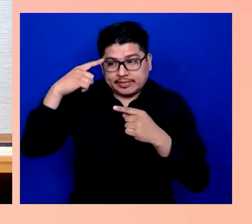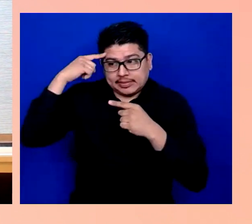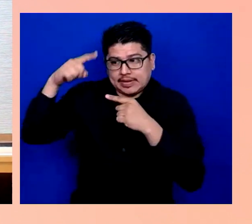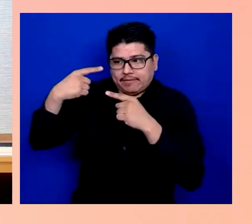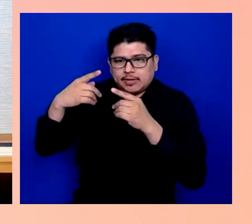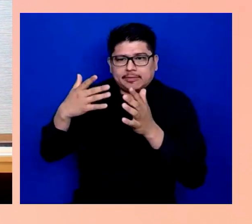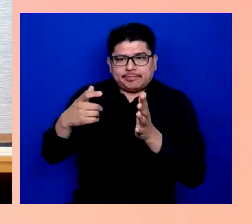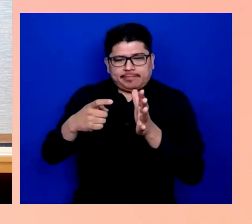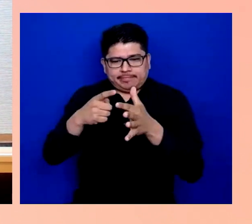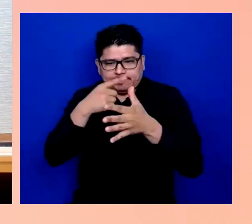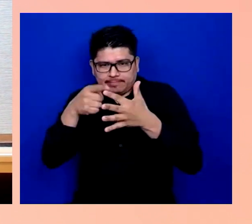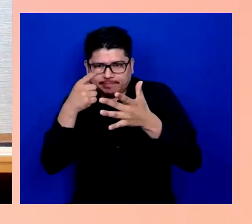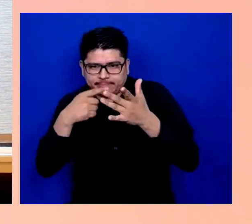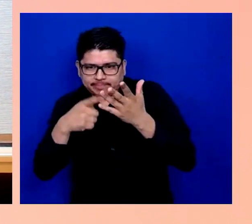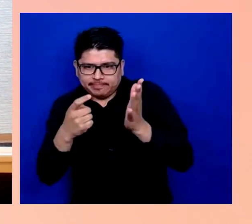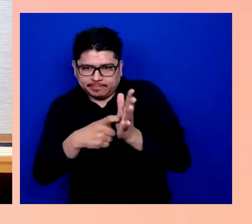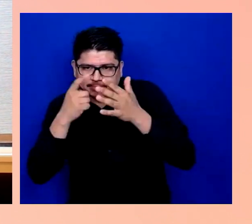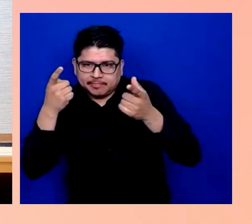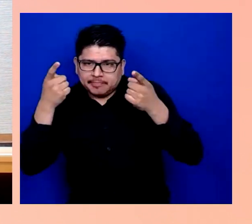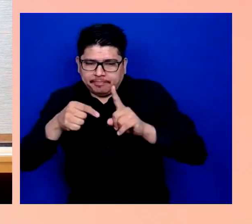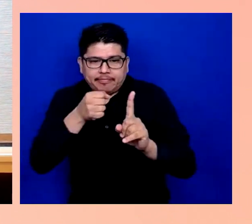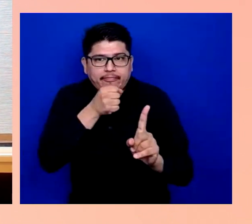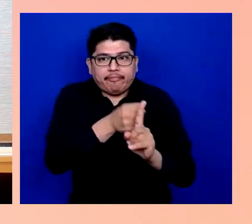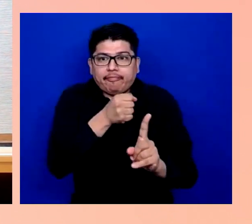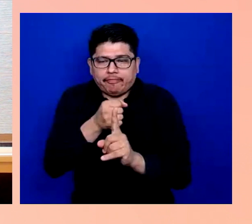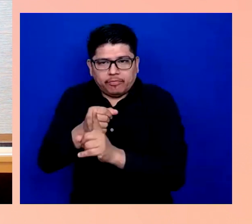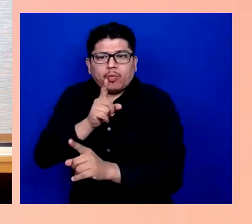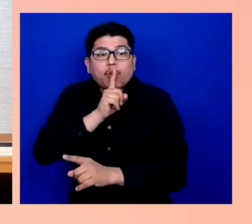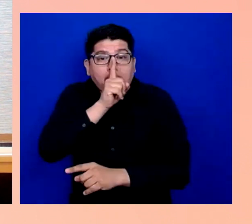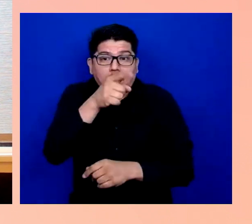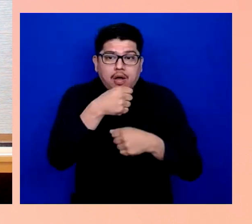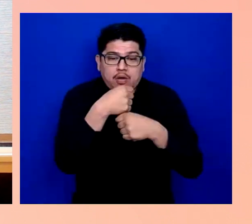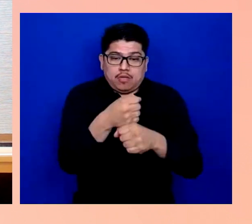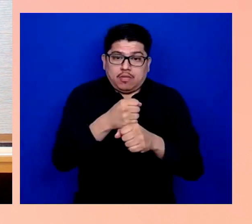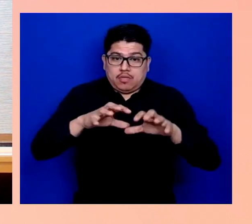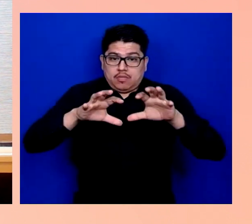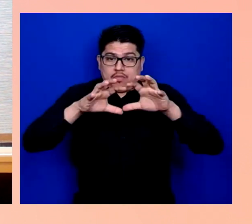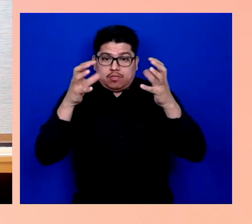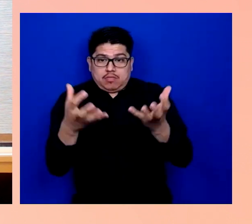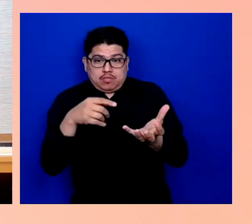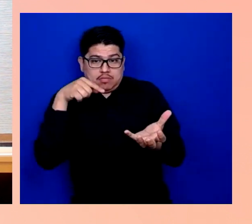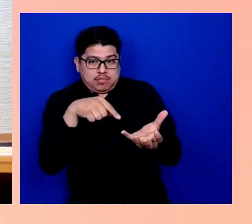We really work with product teams to think about what it is I'm really trying to encounter